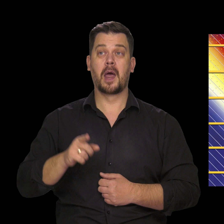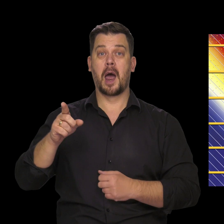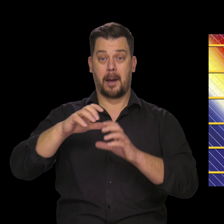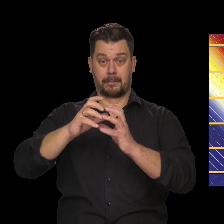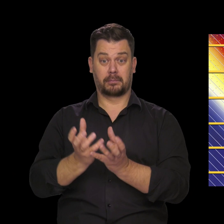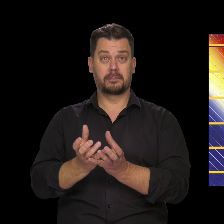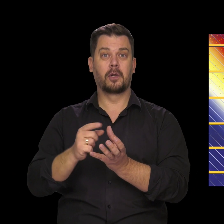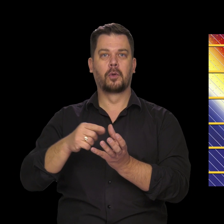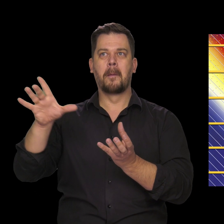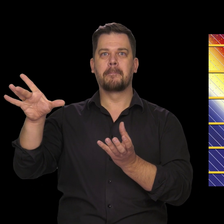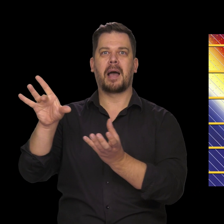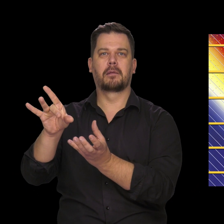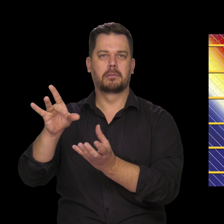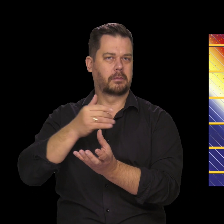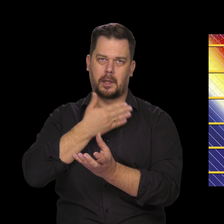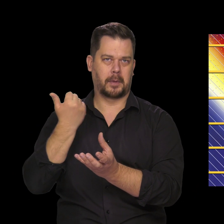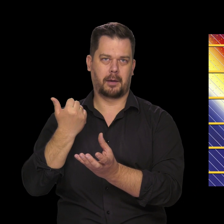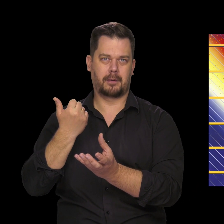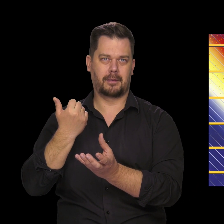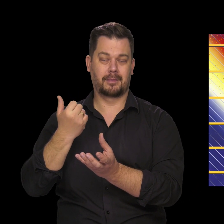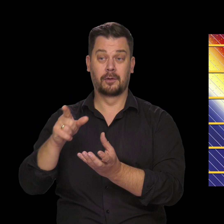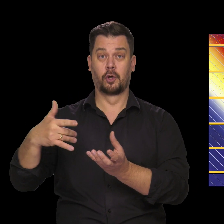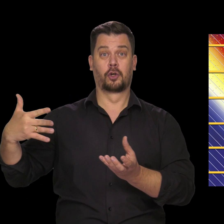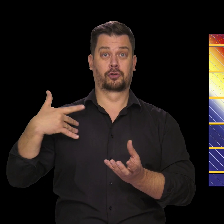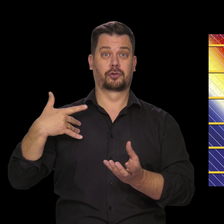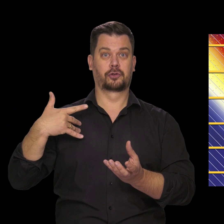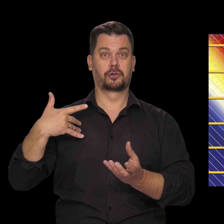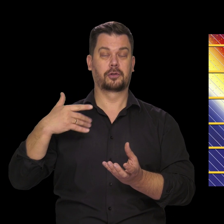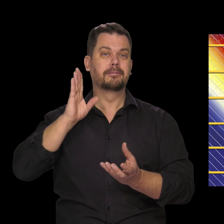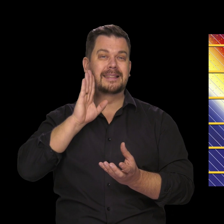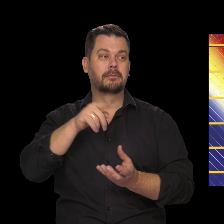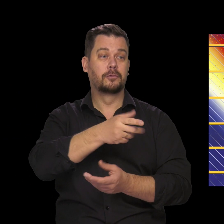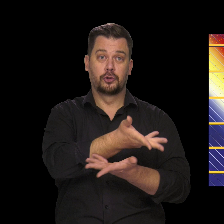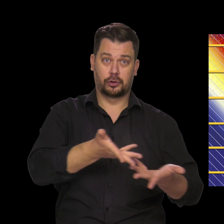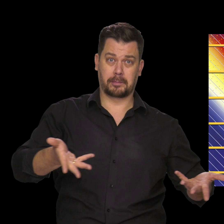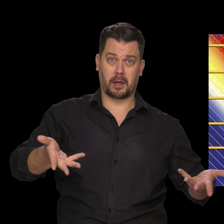Mars lacks a magnetic field. This means that life as we know it on Earth